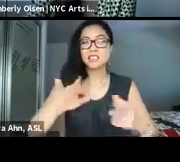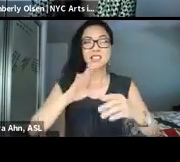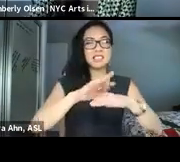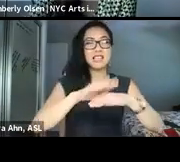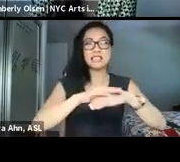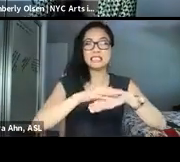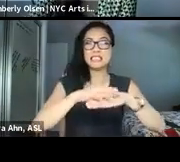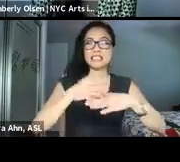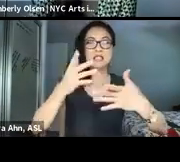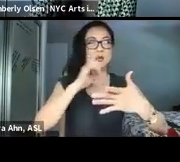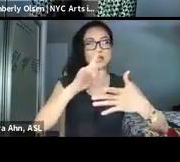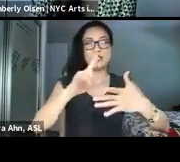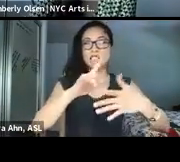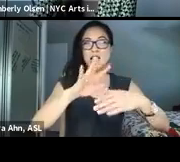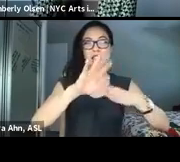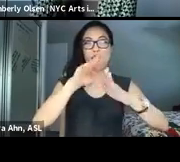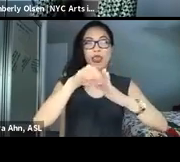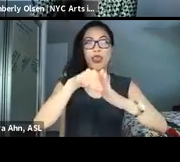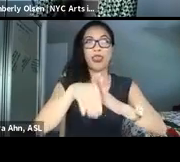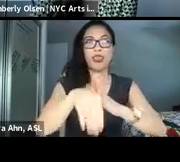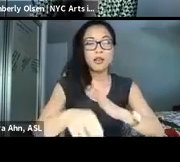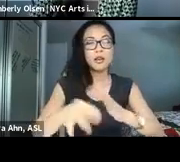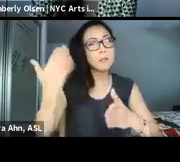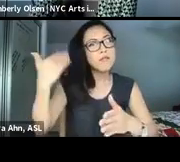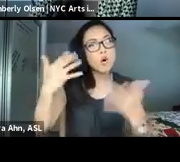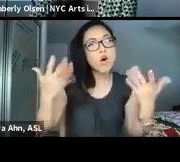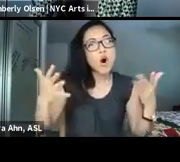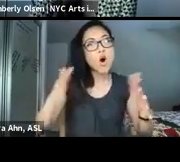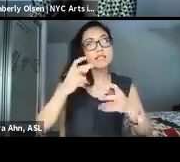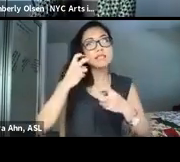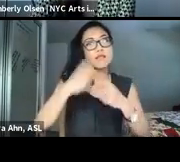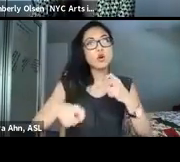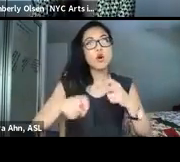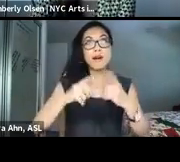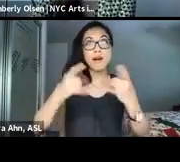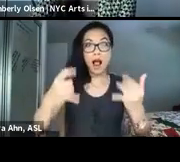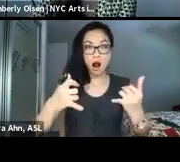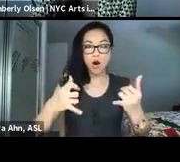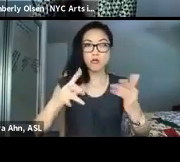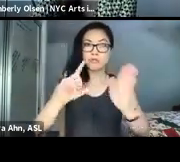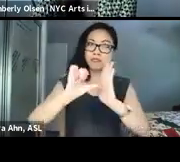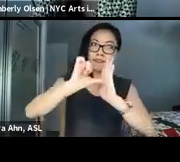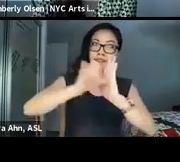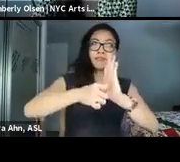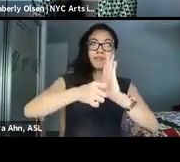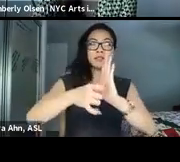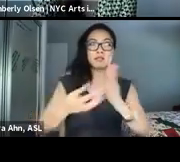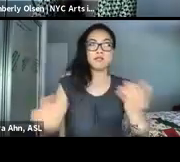as important and all of the workers, this is our livelihood, this is our life. They